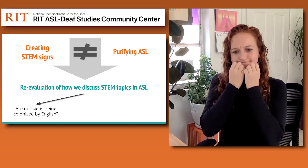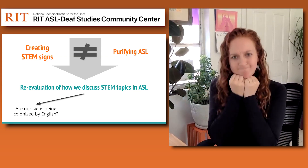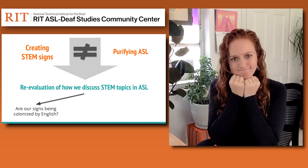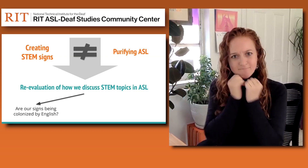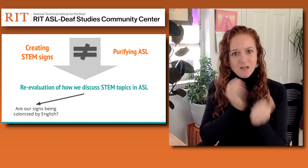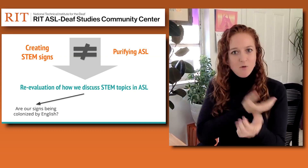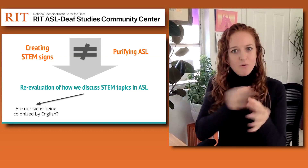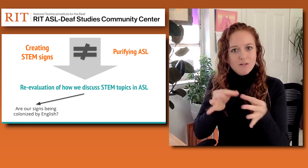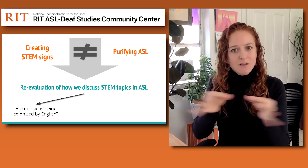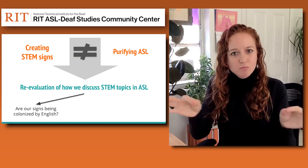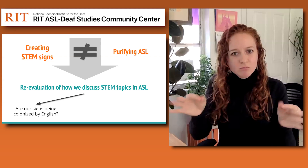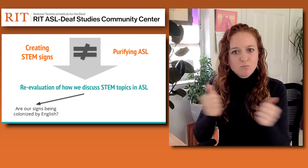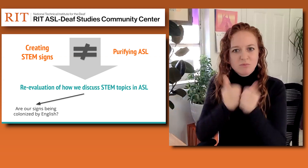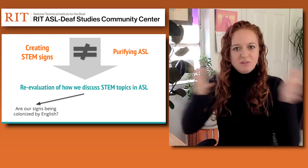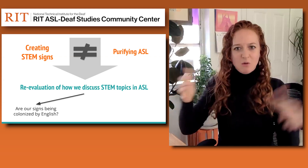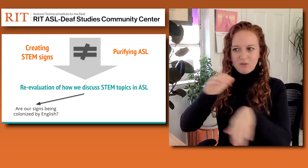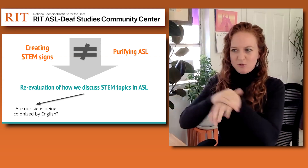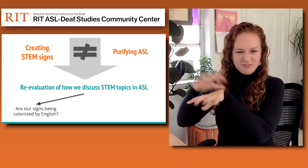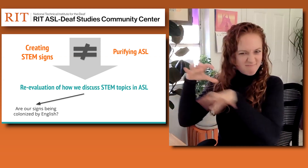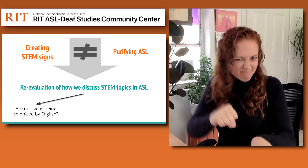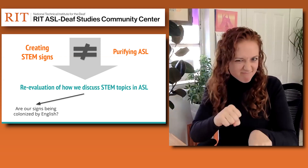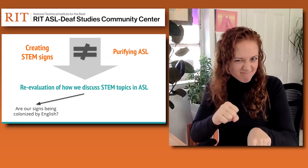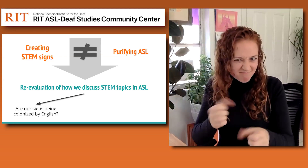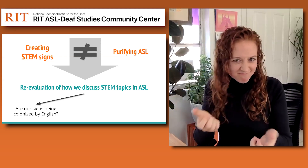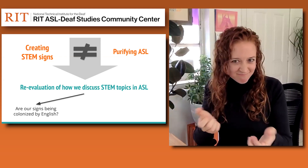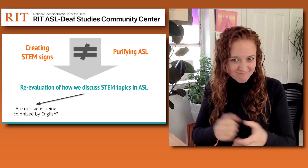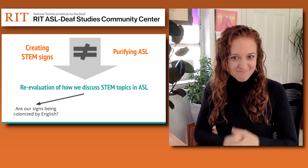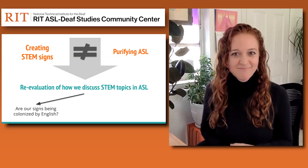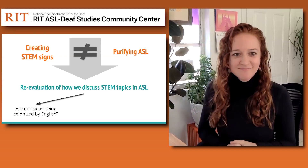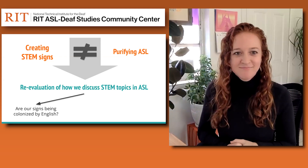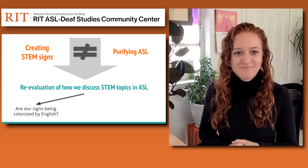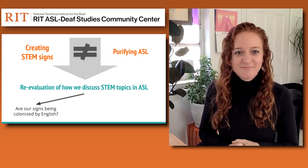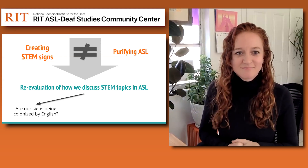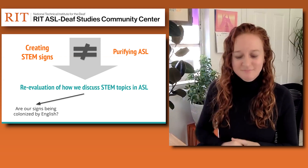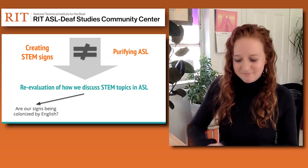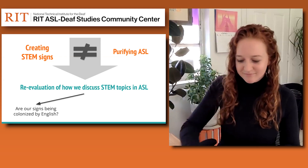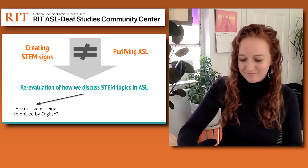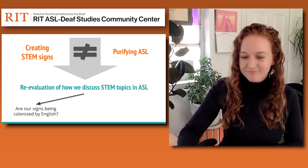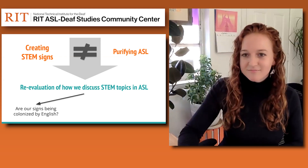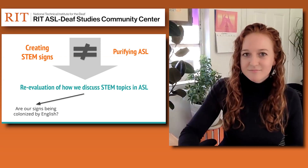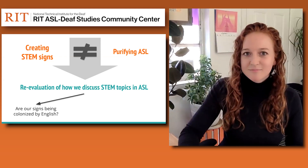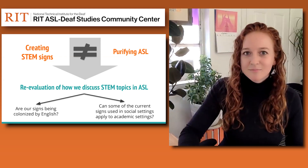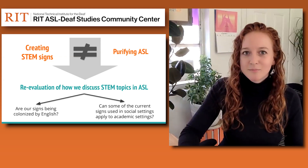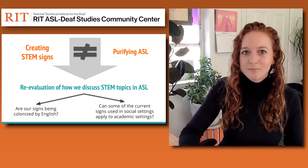and ask ourselves-- We need to cherish our language and not let English colonize it.